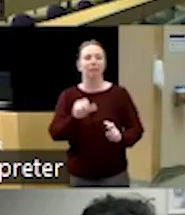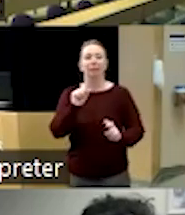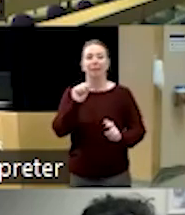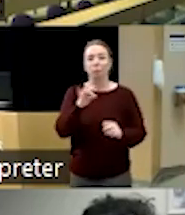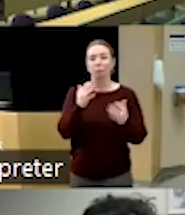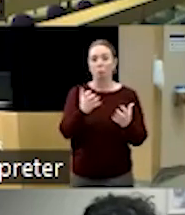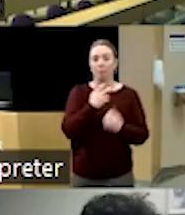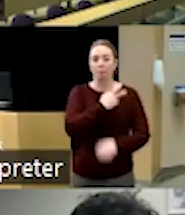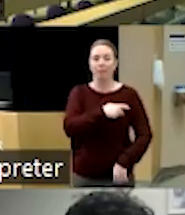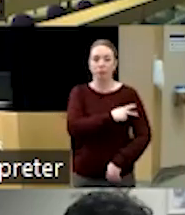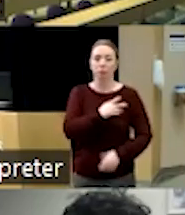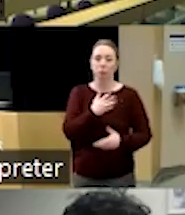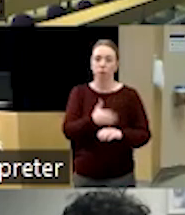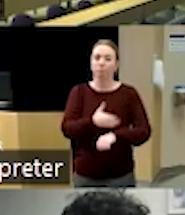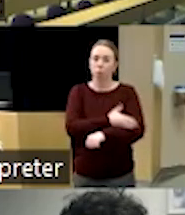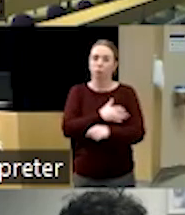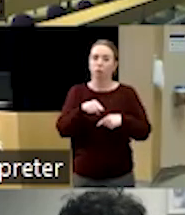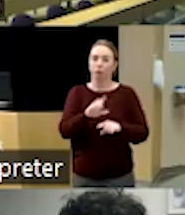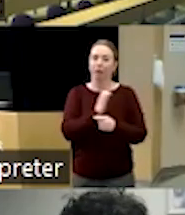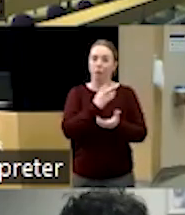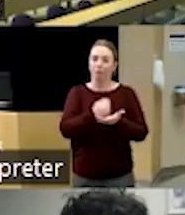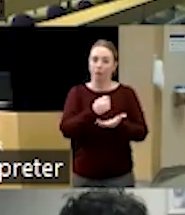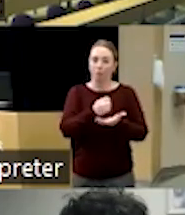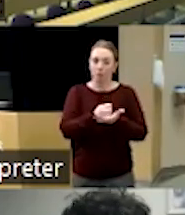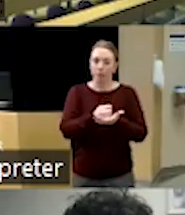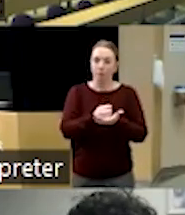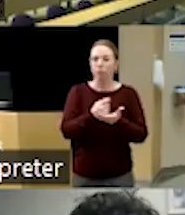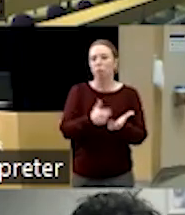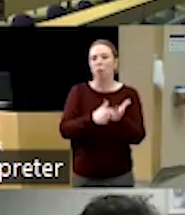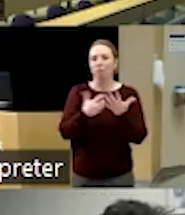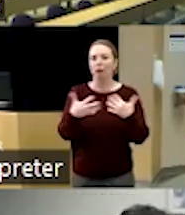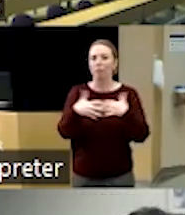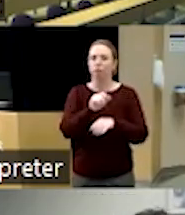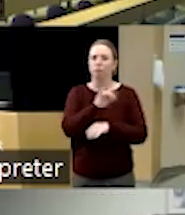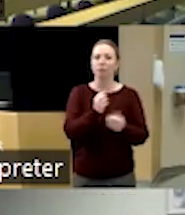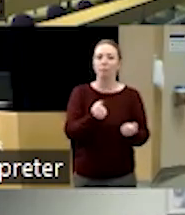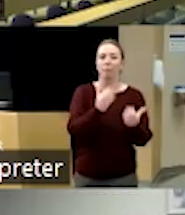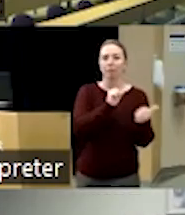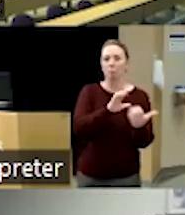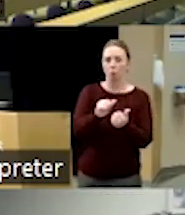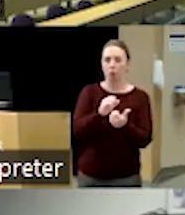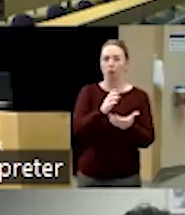get better in our therapy so it's the combination of multimodal pain therapy plus antidepressants